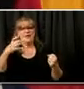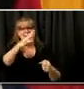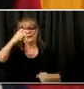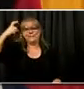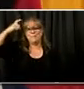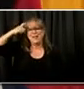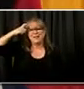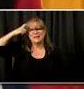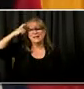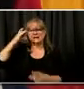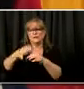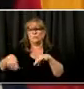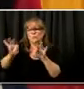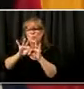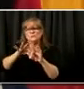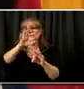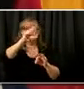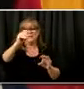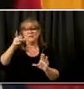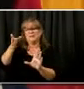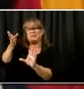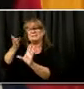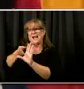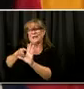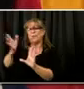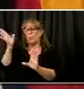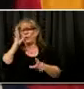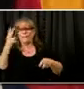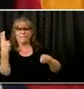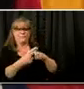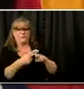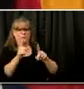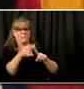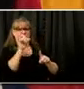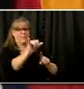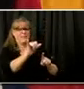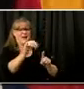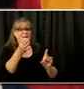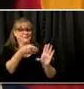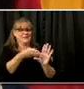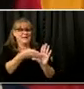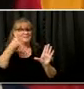to a 2018 mill levy we have a licensed mental health professional in every one of our schools